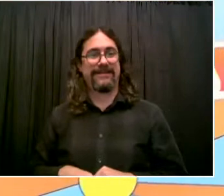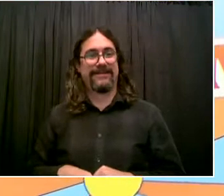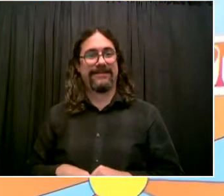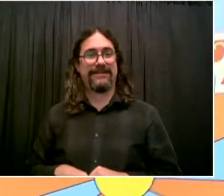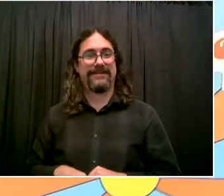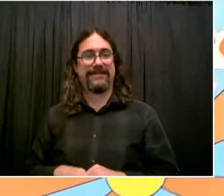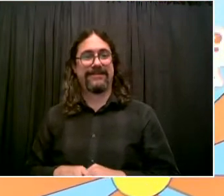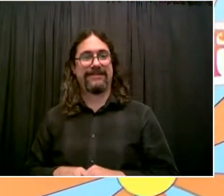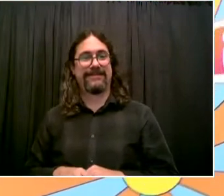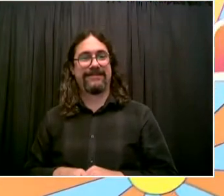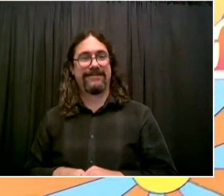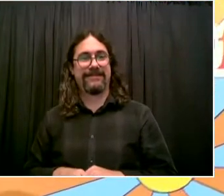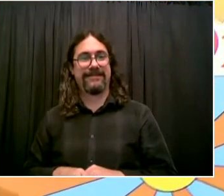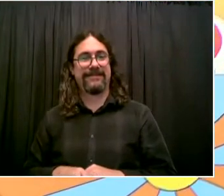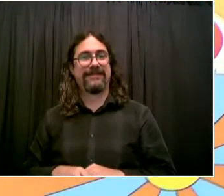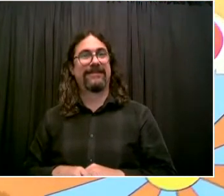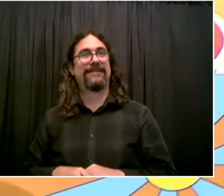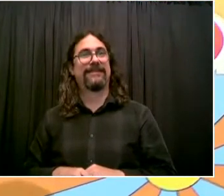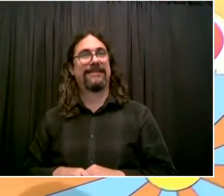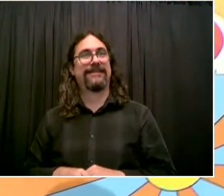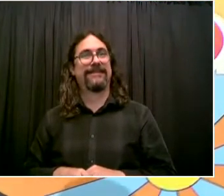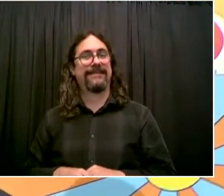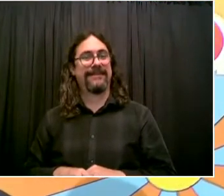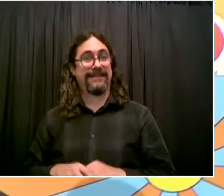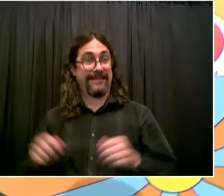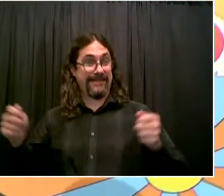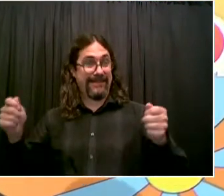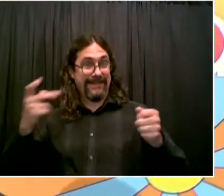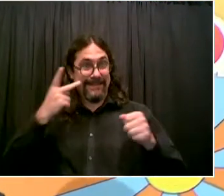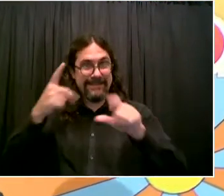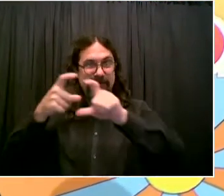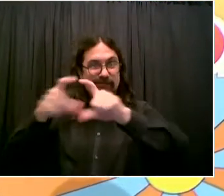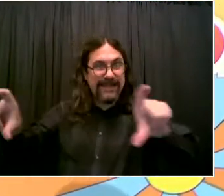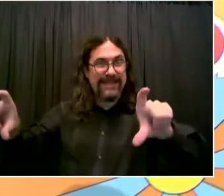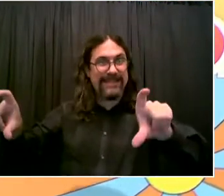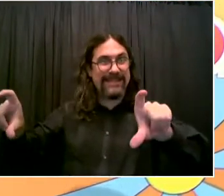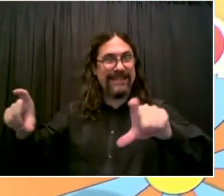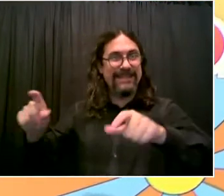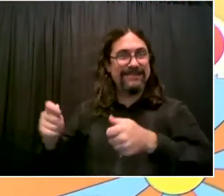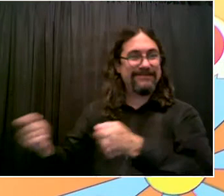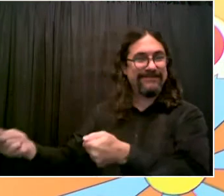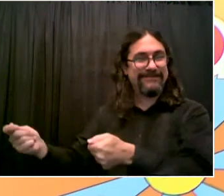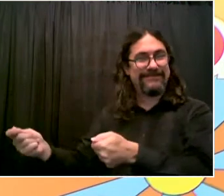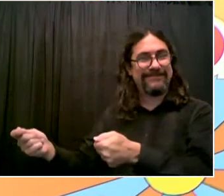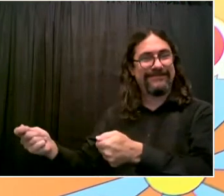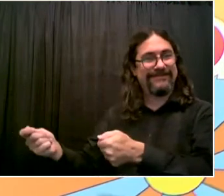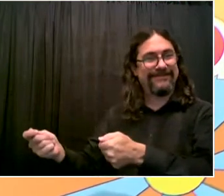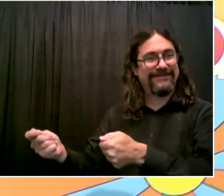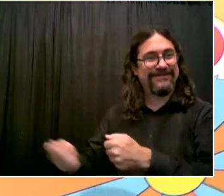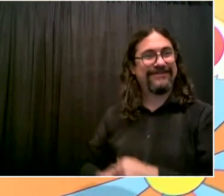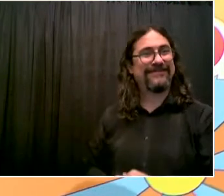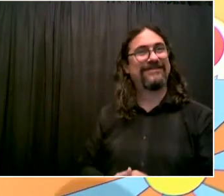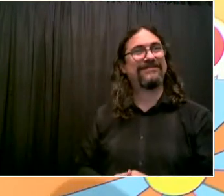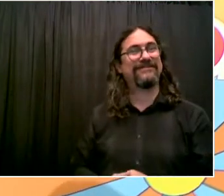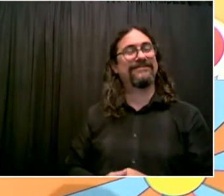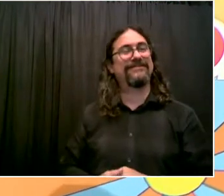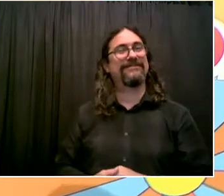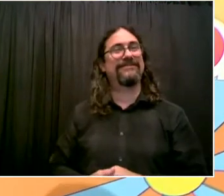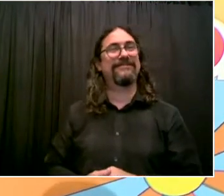YOU. HERE YOU GO.